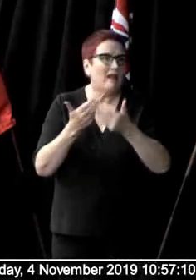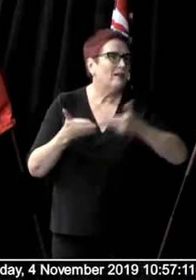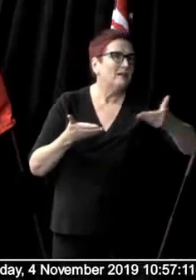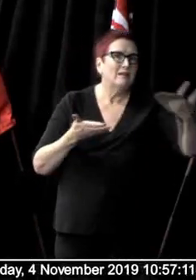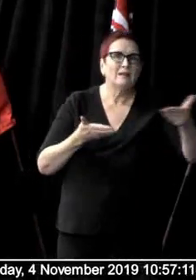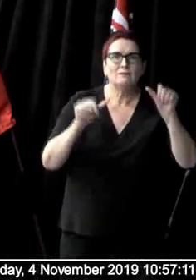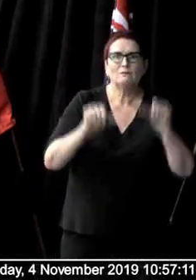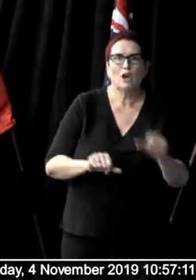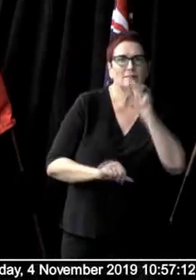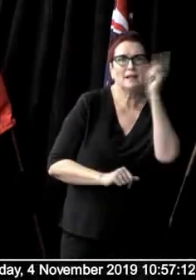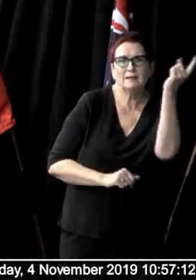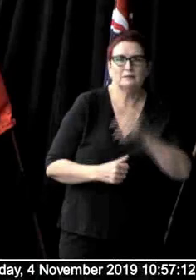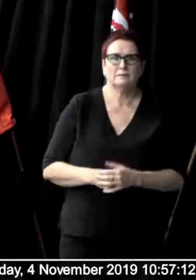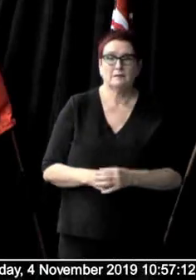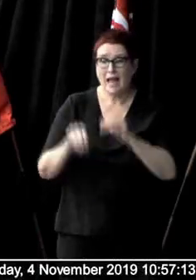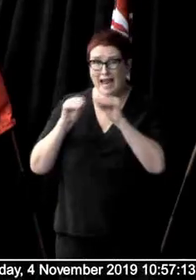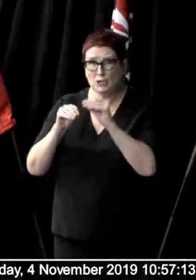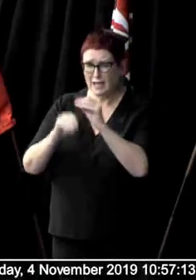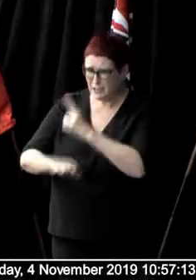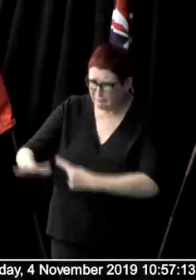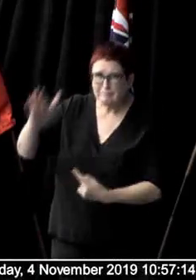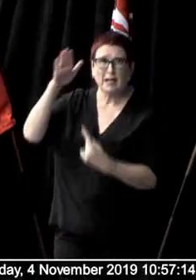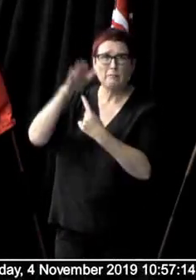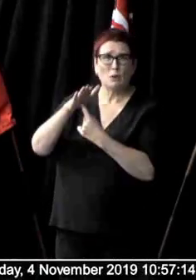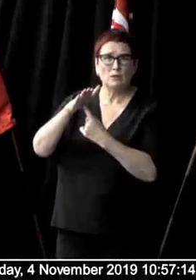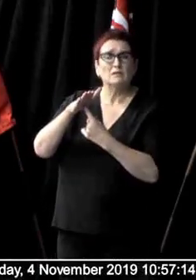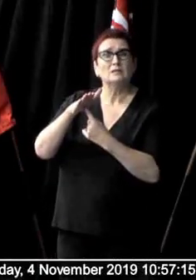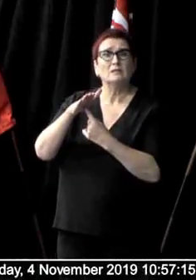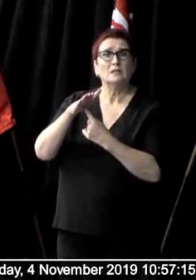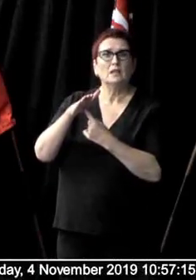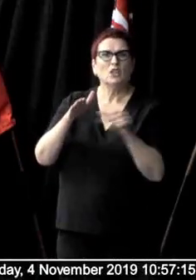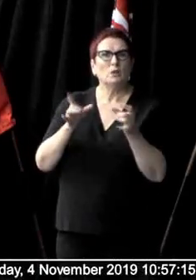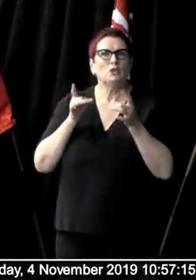So this is really important and historic that the Royal Commission is starting with education.